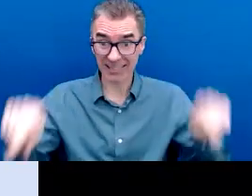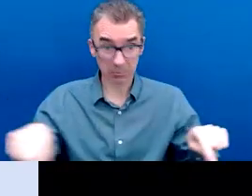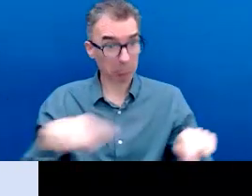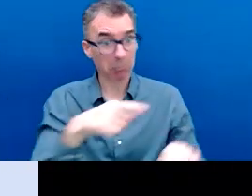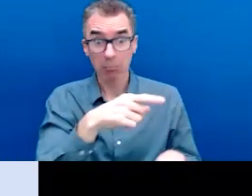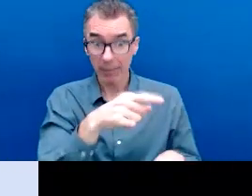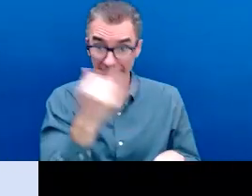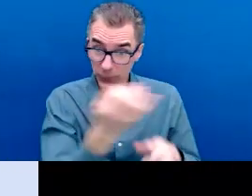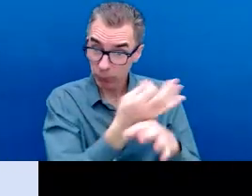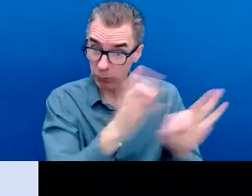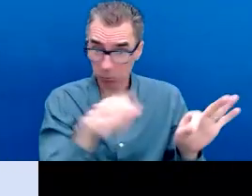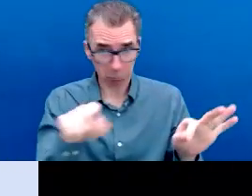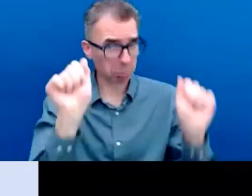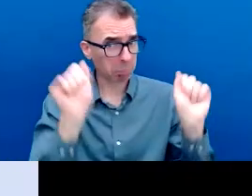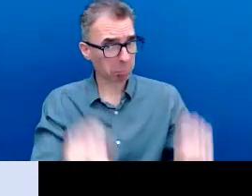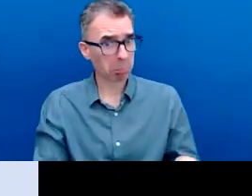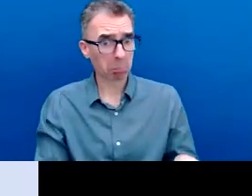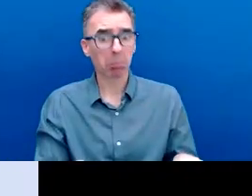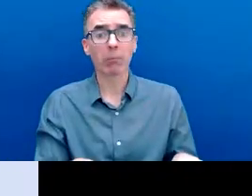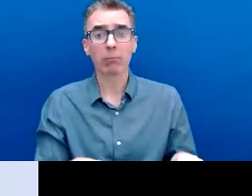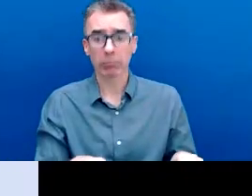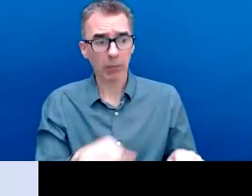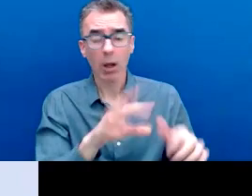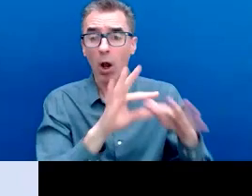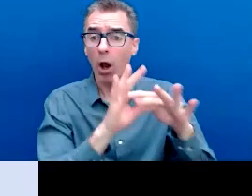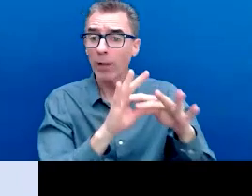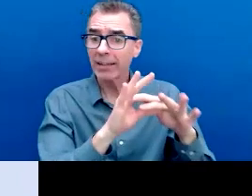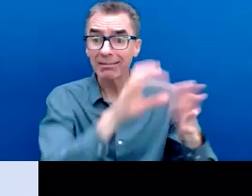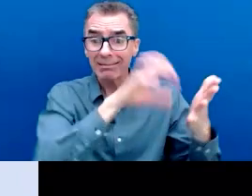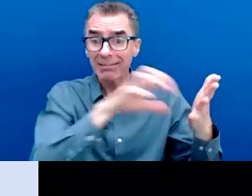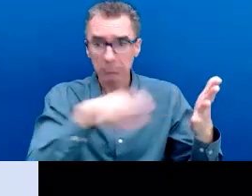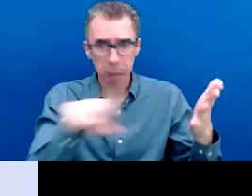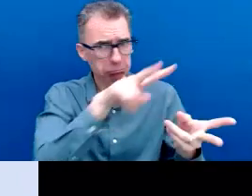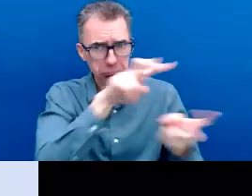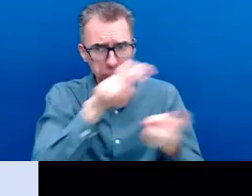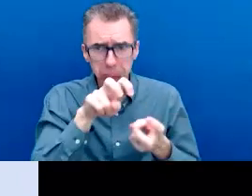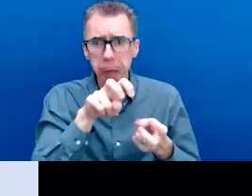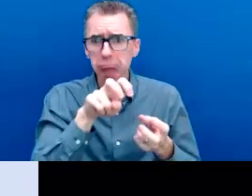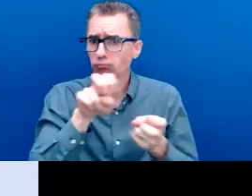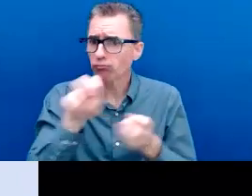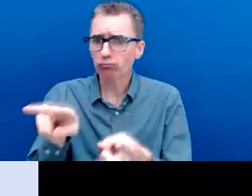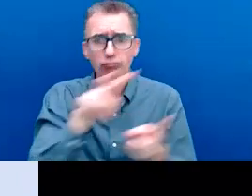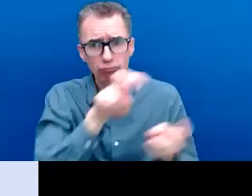You can also give the content for those websites to your students. You can link out to them.